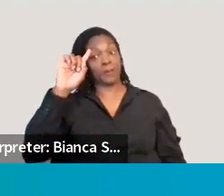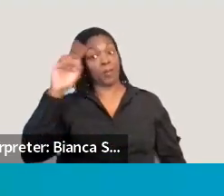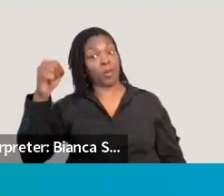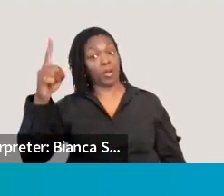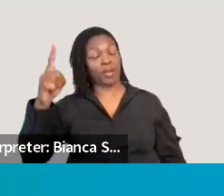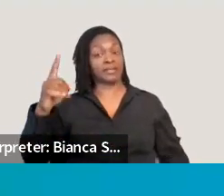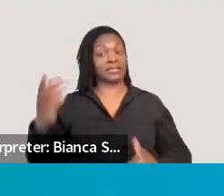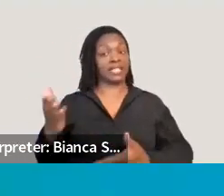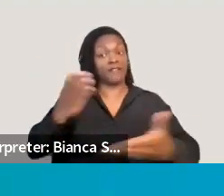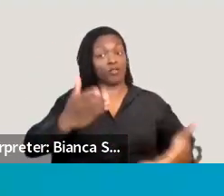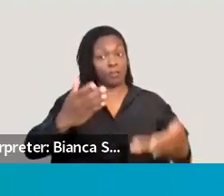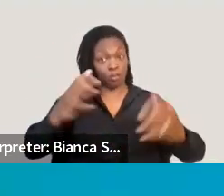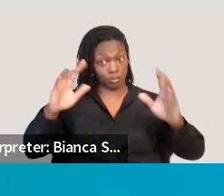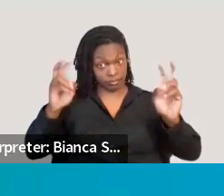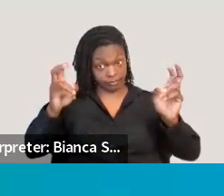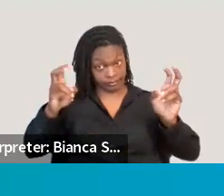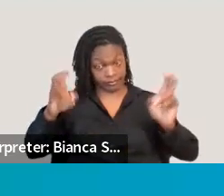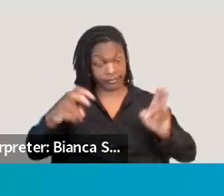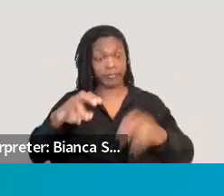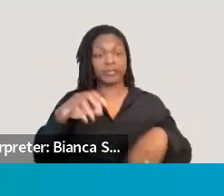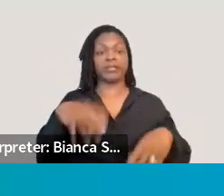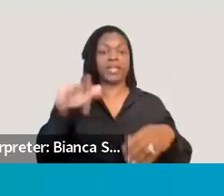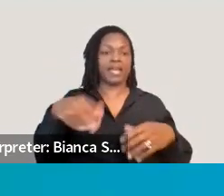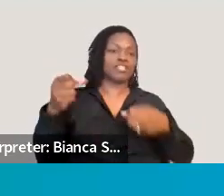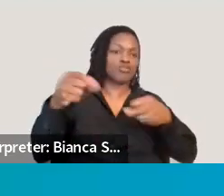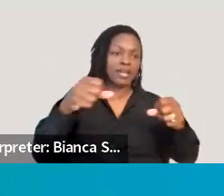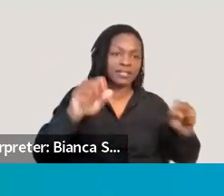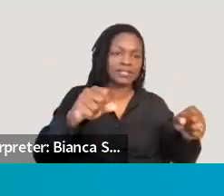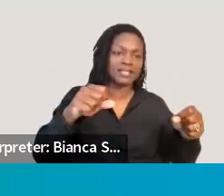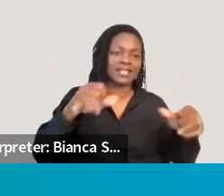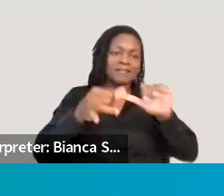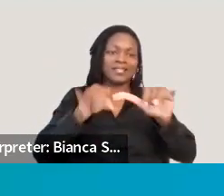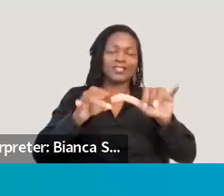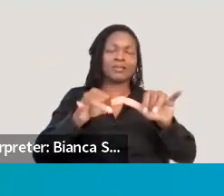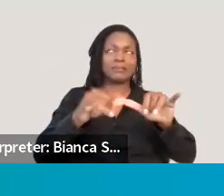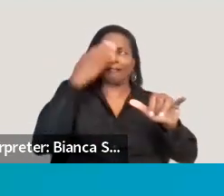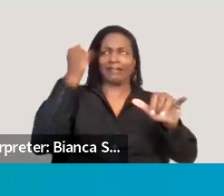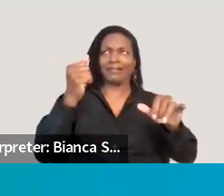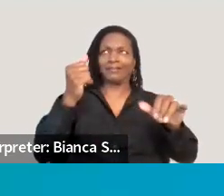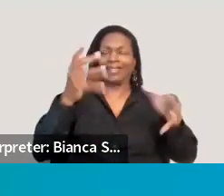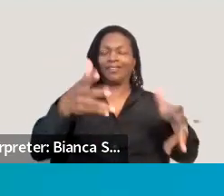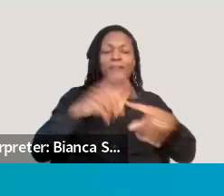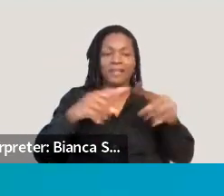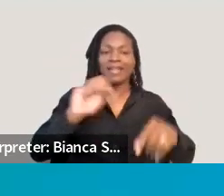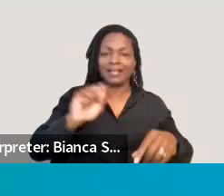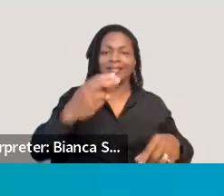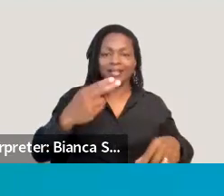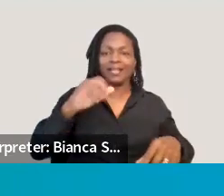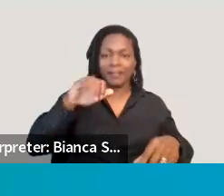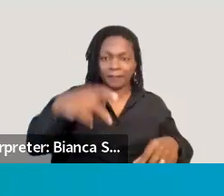In other words, strategies, measurables. And he forgot the rest. But the key is that the ship is doing that.